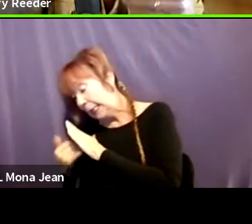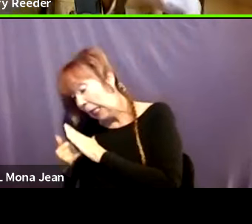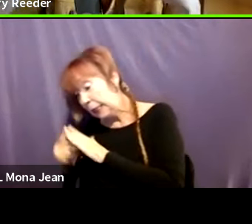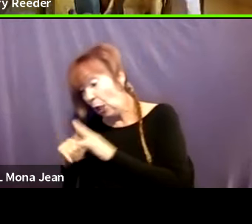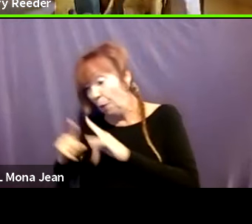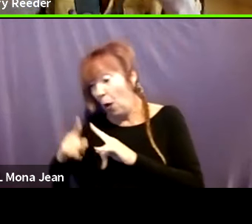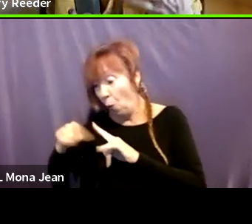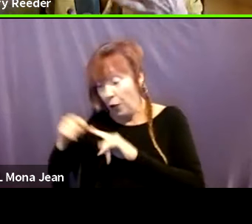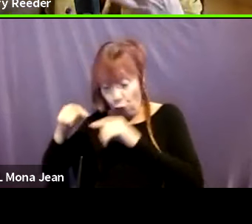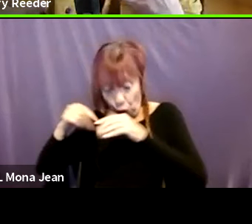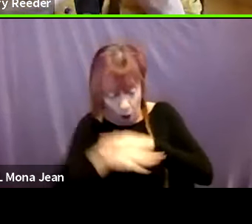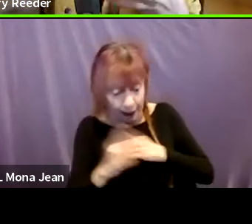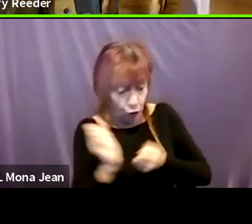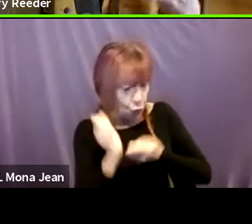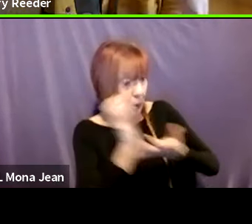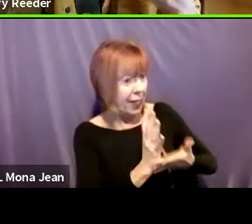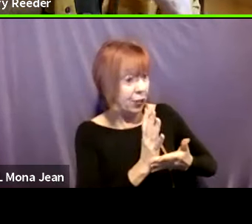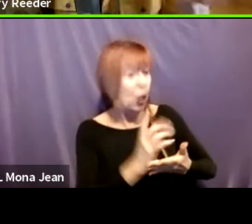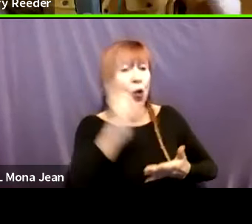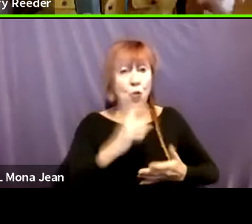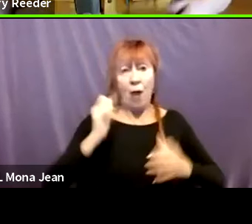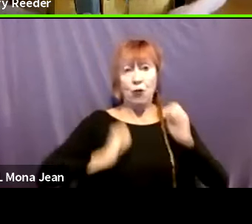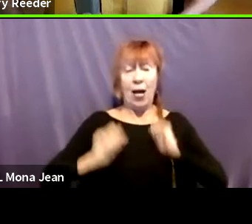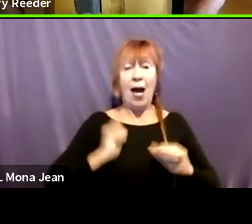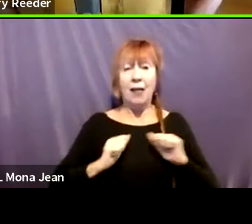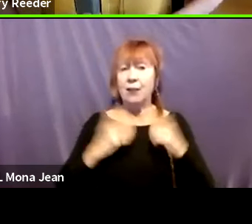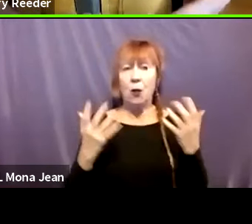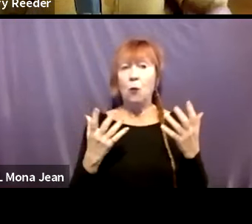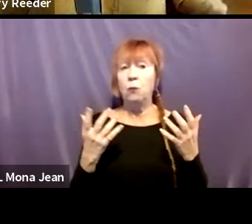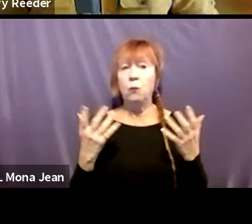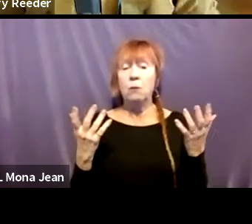Is it like pre-written? You do--